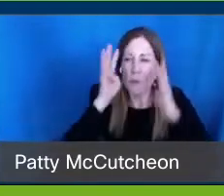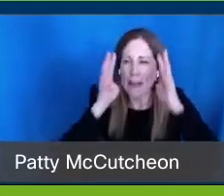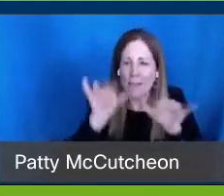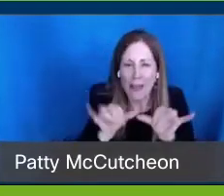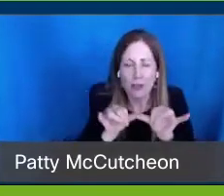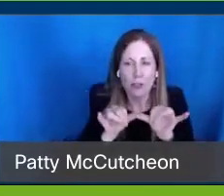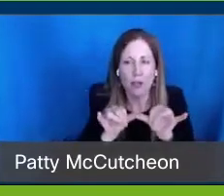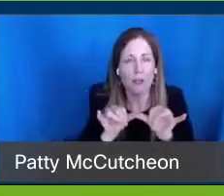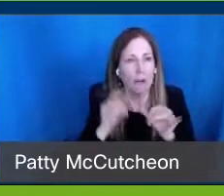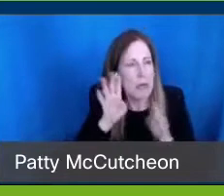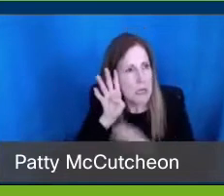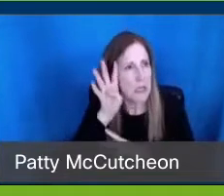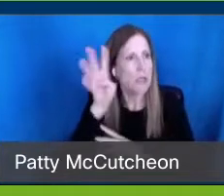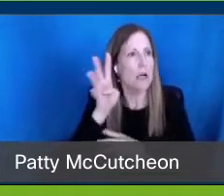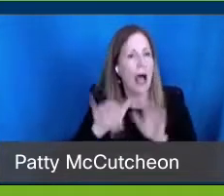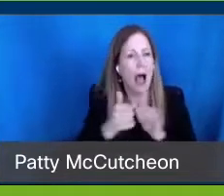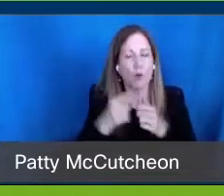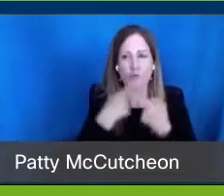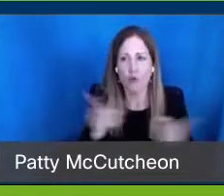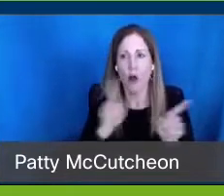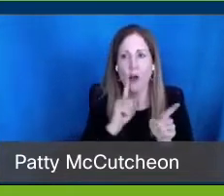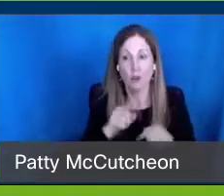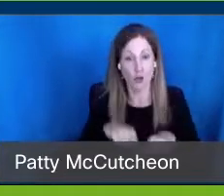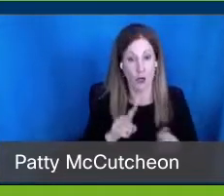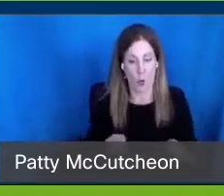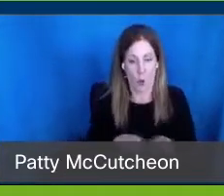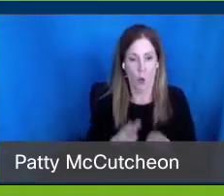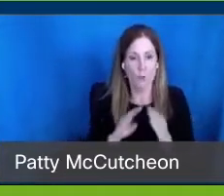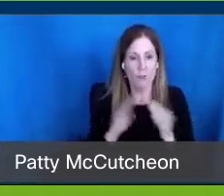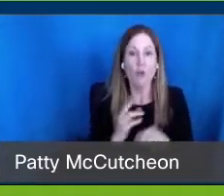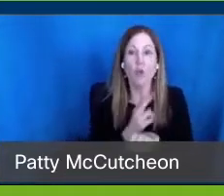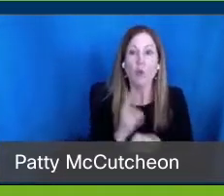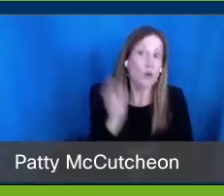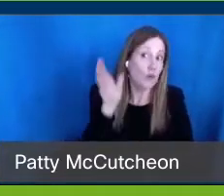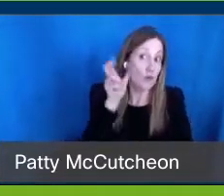over a closed system using part of the radio signal of Minnesota Public Radio.